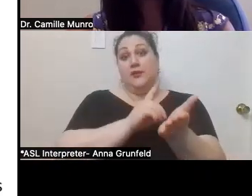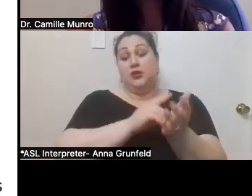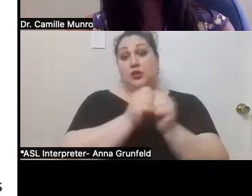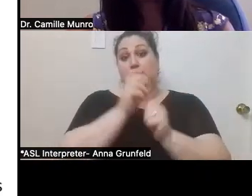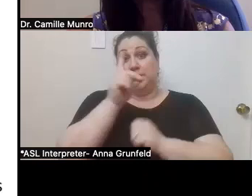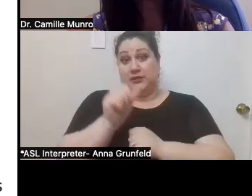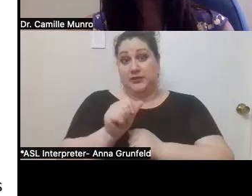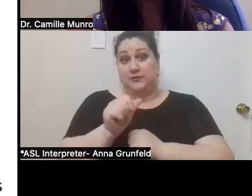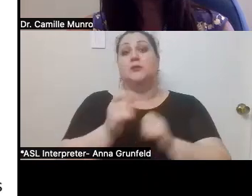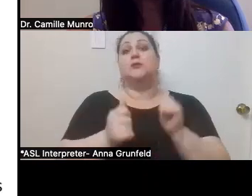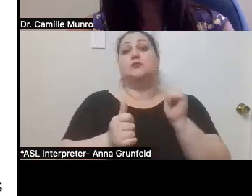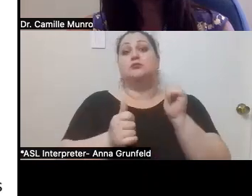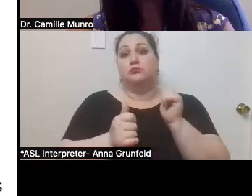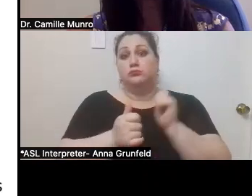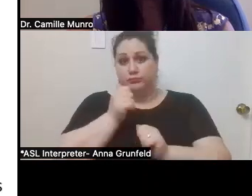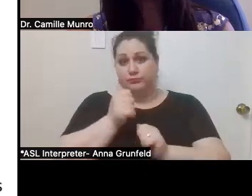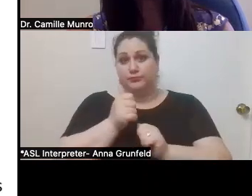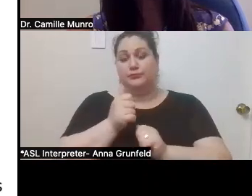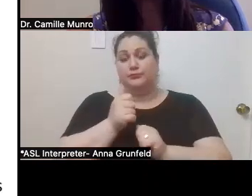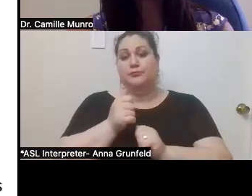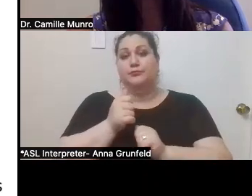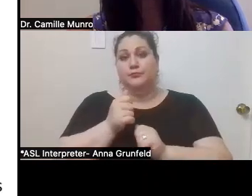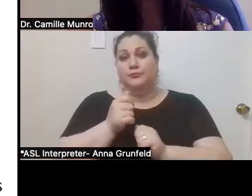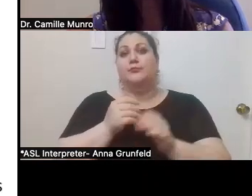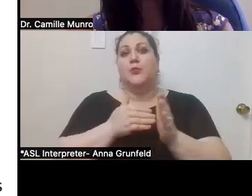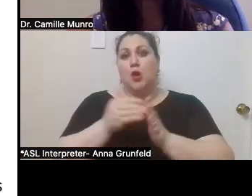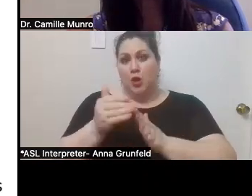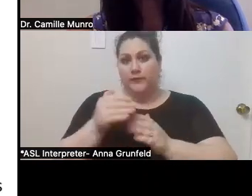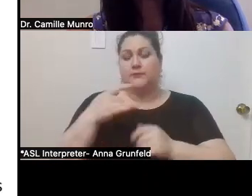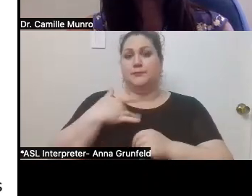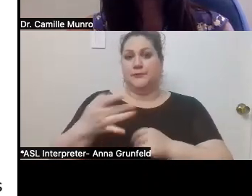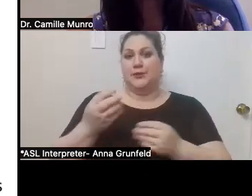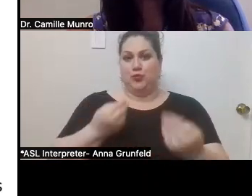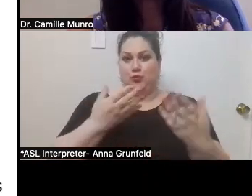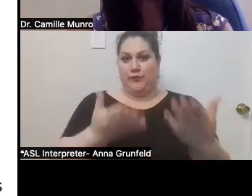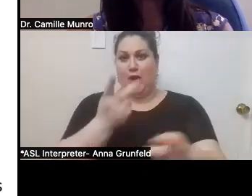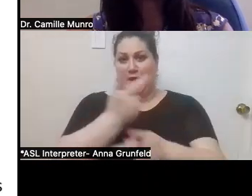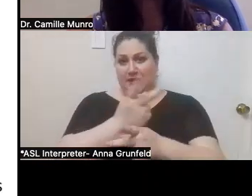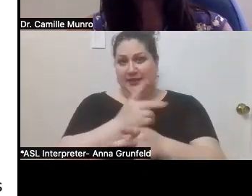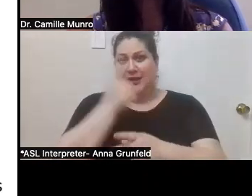to provide care for underserved and disability-conquardant populations.